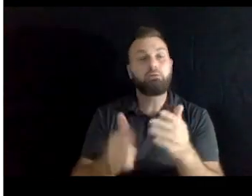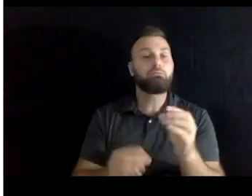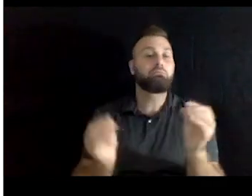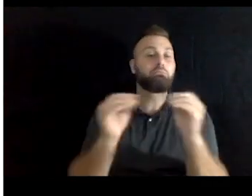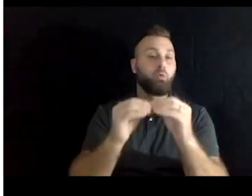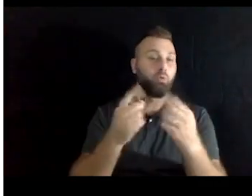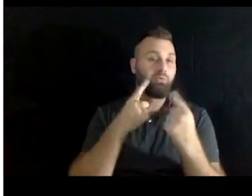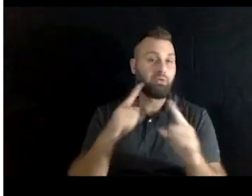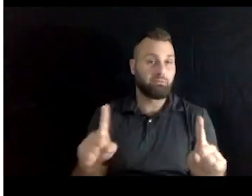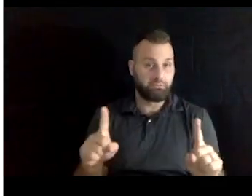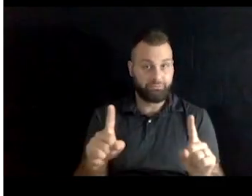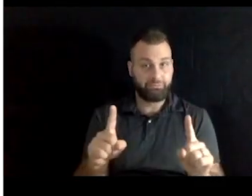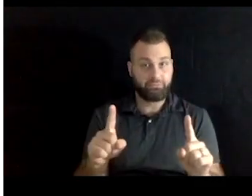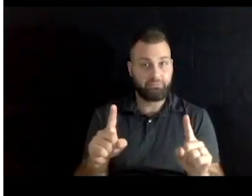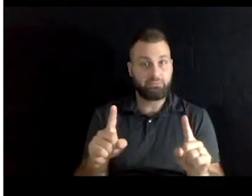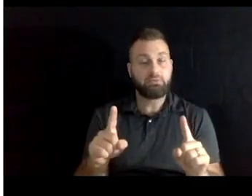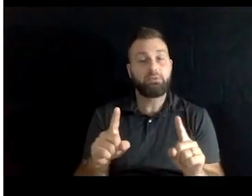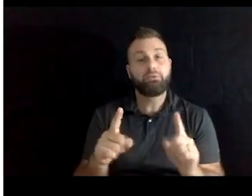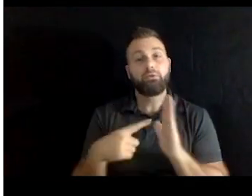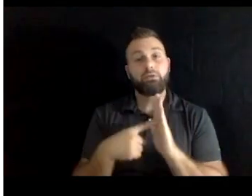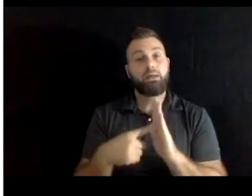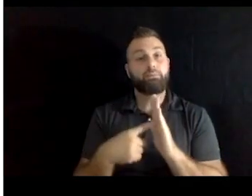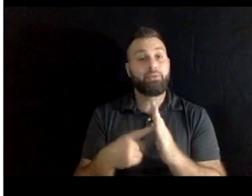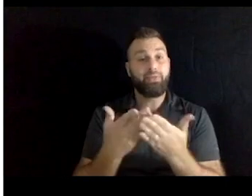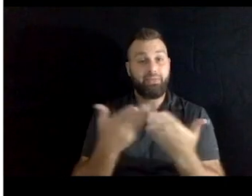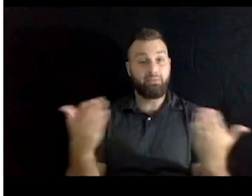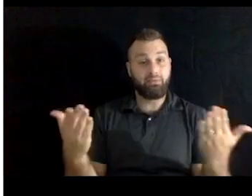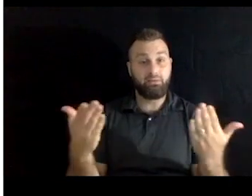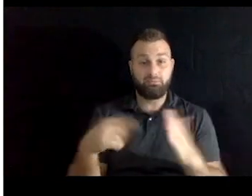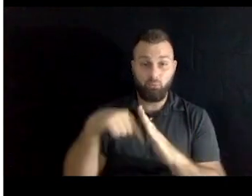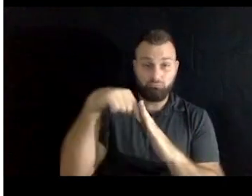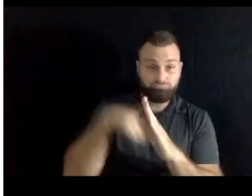Things that provided comprehensive support services for a sustained period.